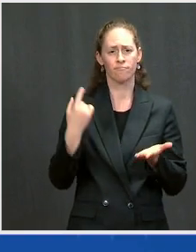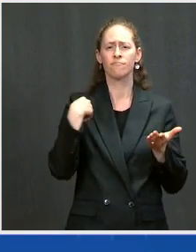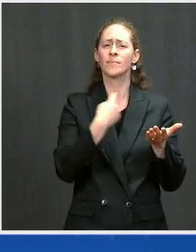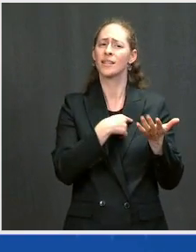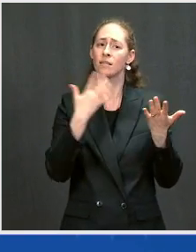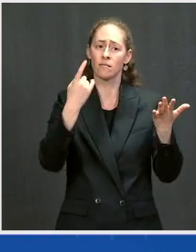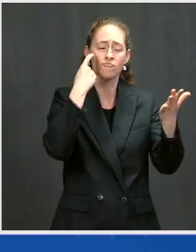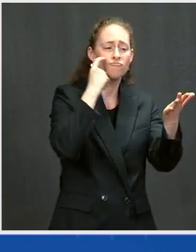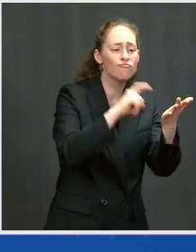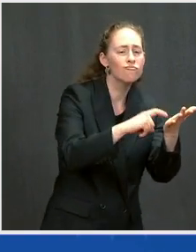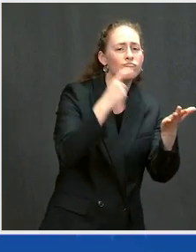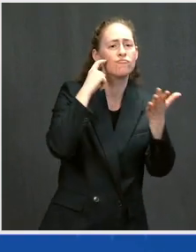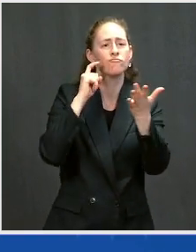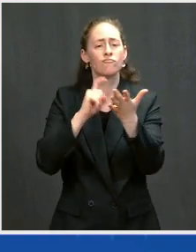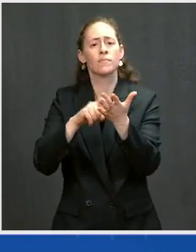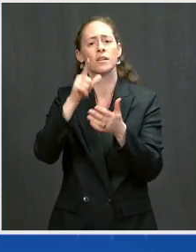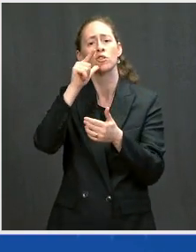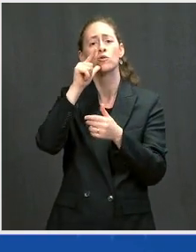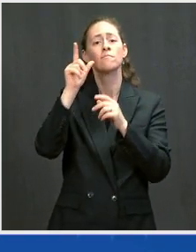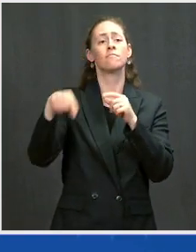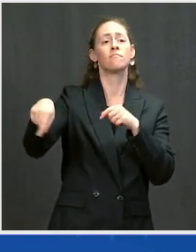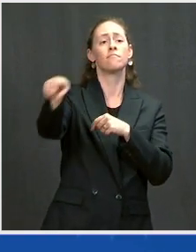It’s an honor for all of their members, as well.